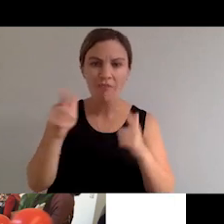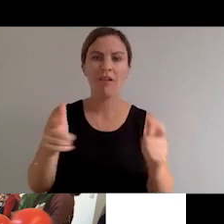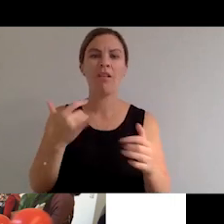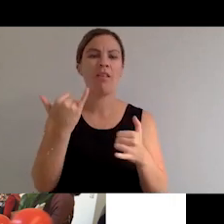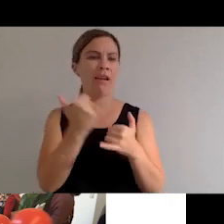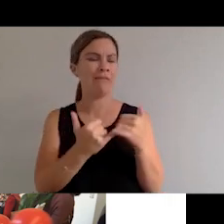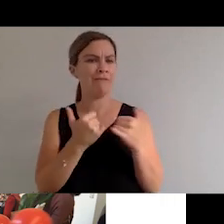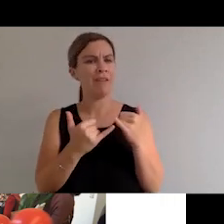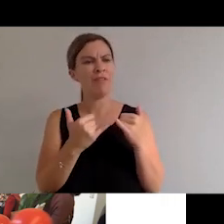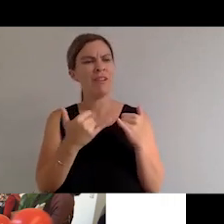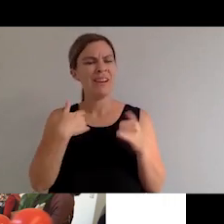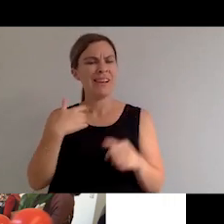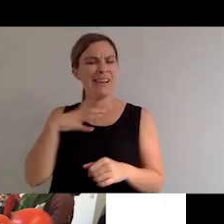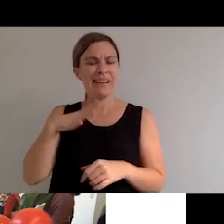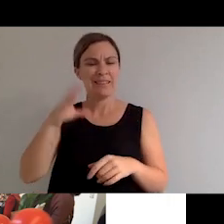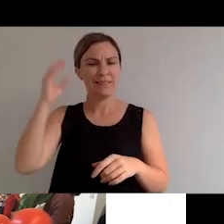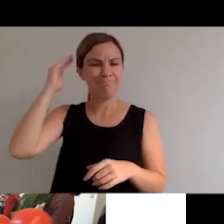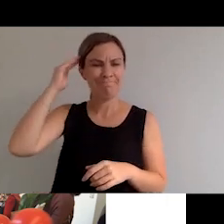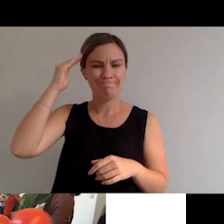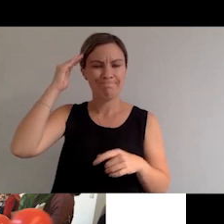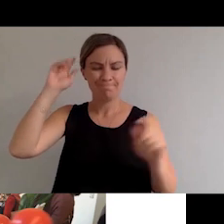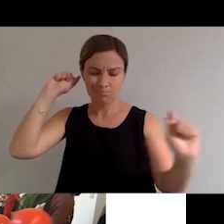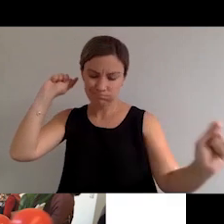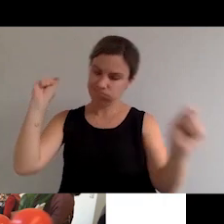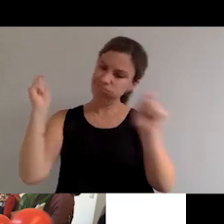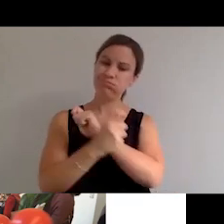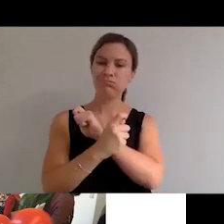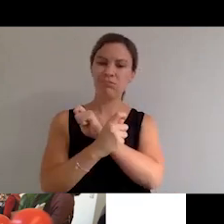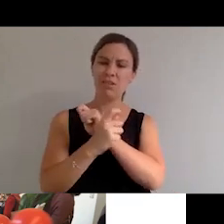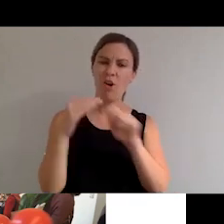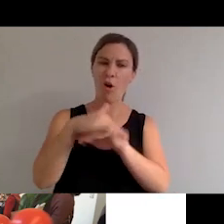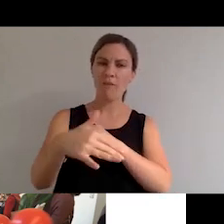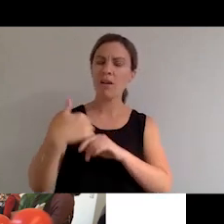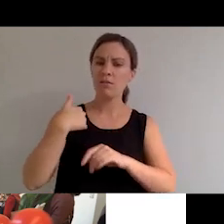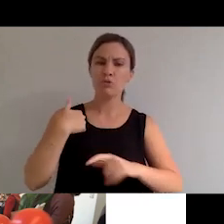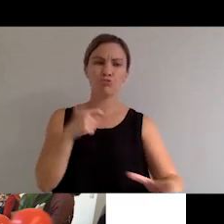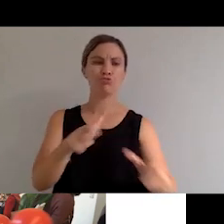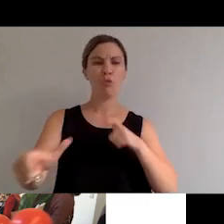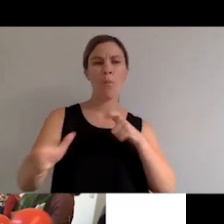this mindset around and get completely in control to be able to do this.